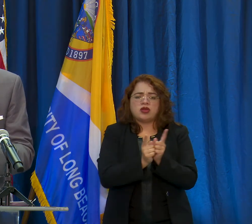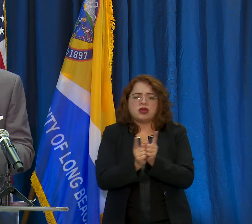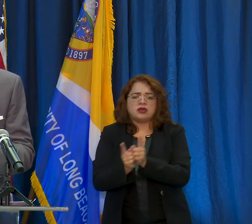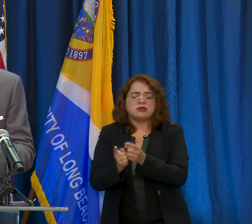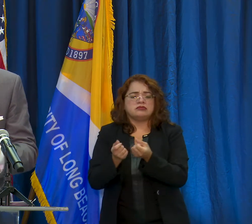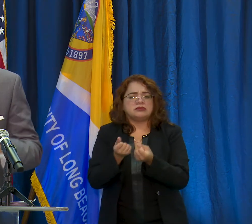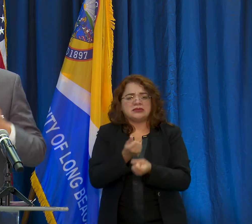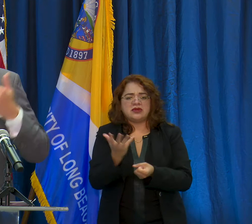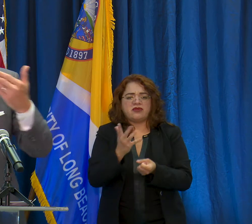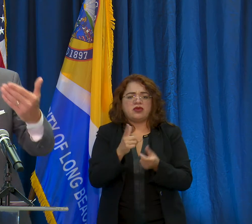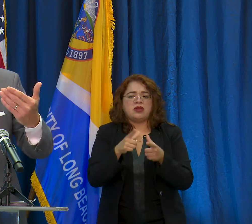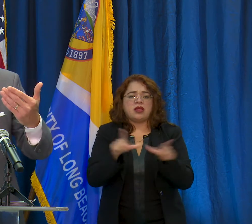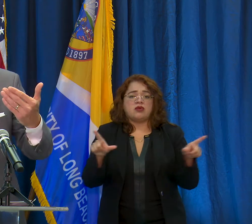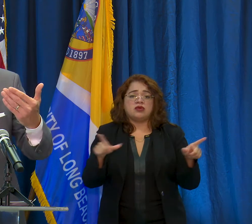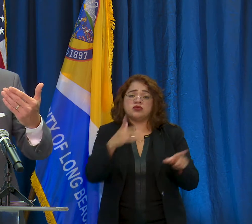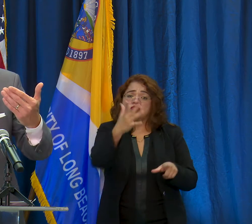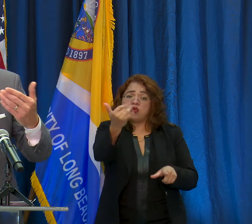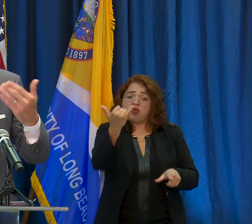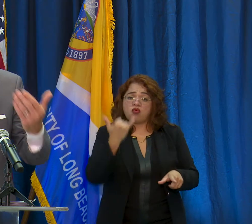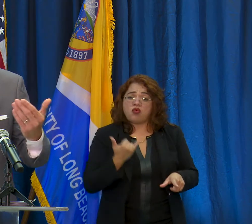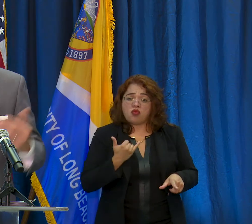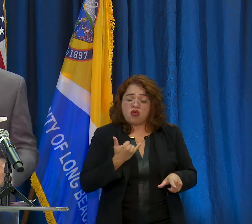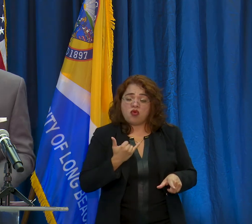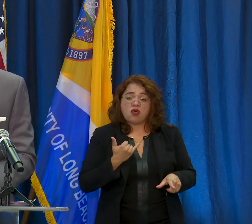languages, and if you call our hotline we'll find someone